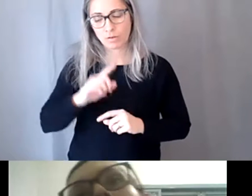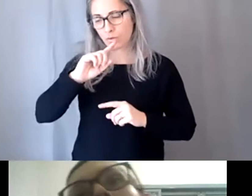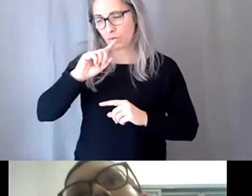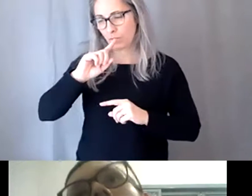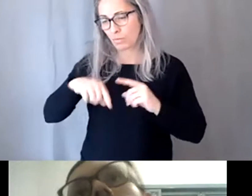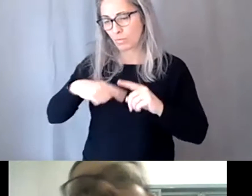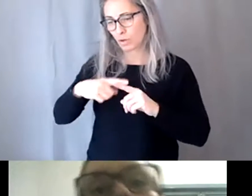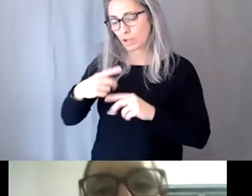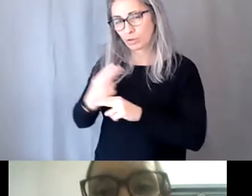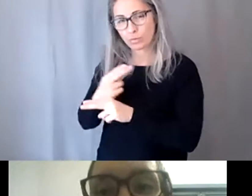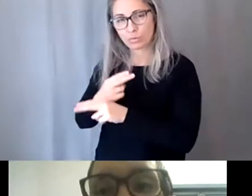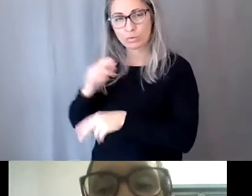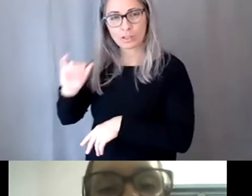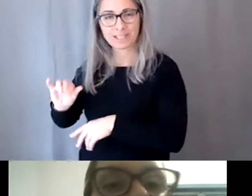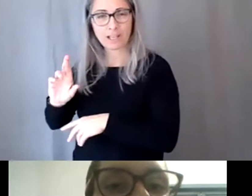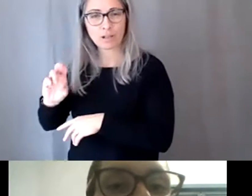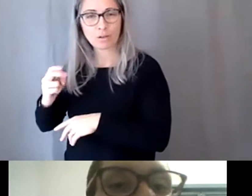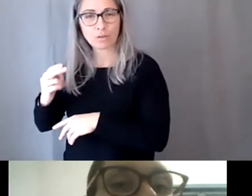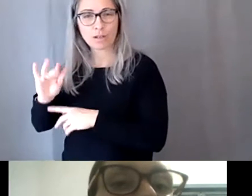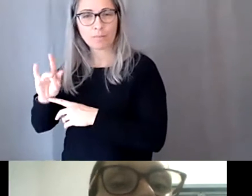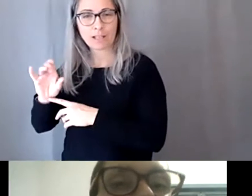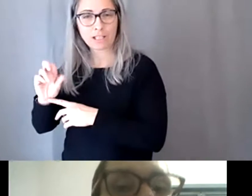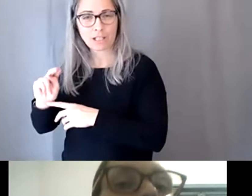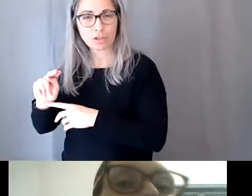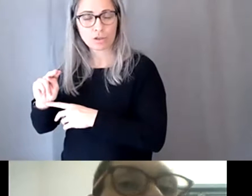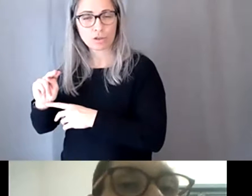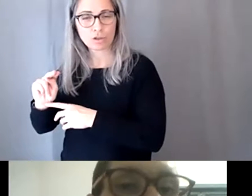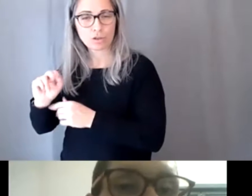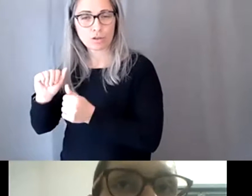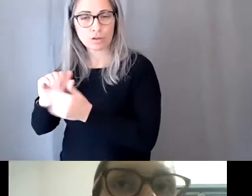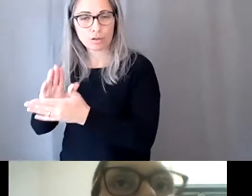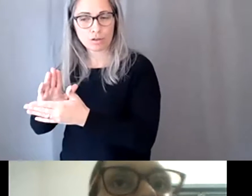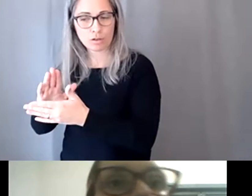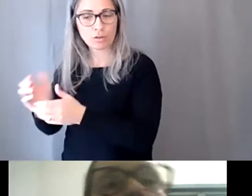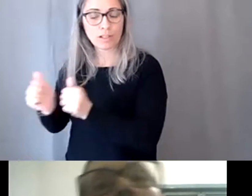they are intertwined with clinical practices